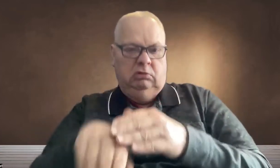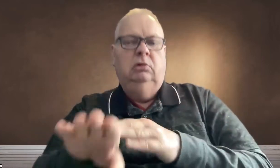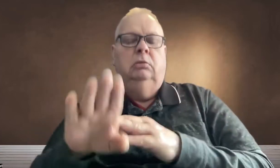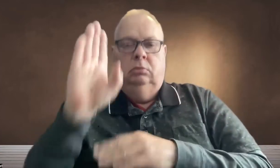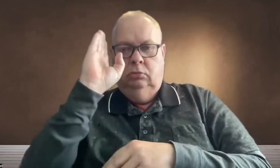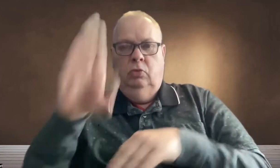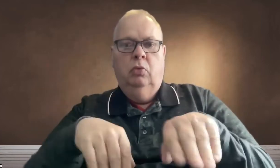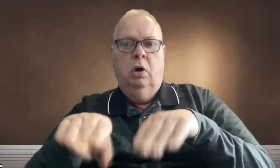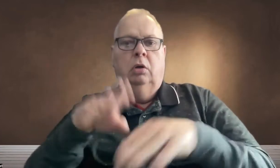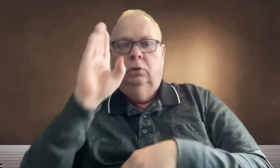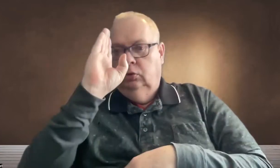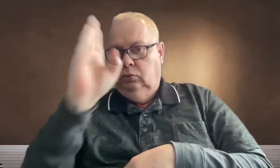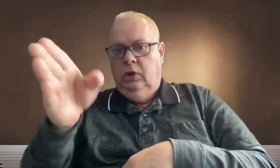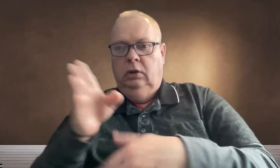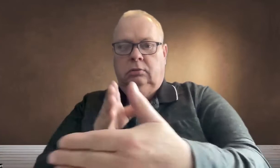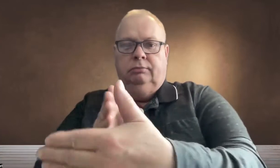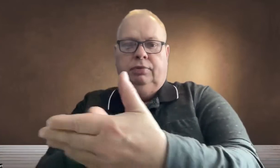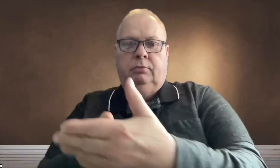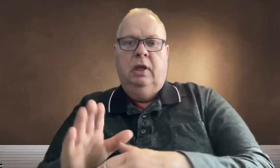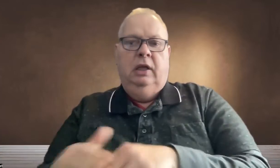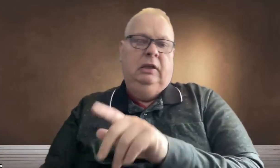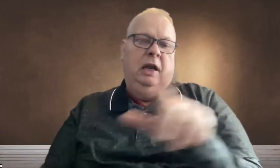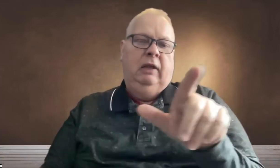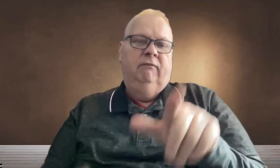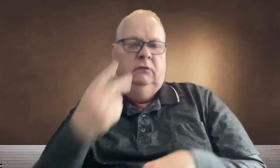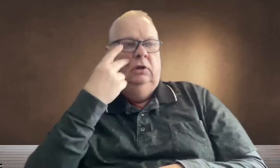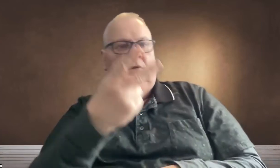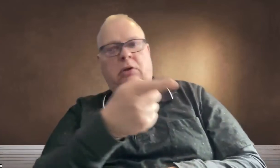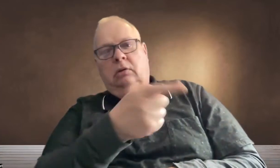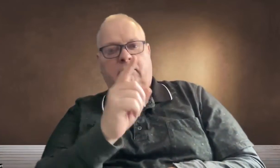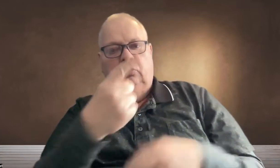When you come in, walk straight back and turn left at the wall.